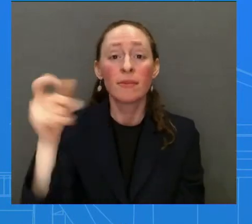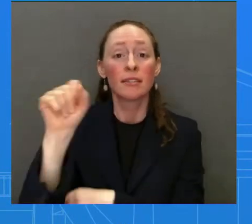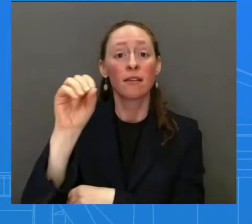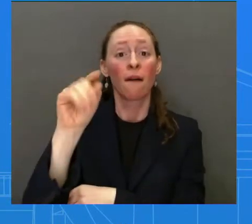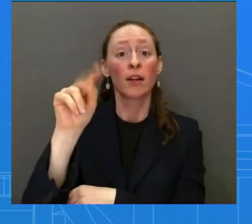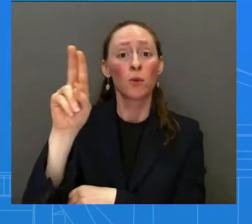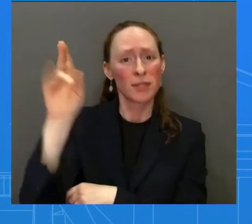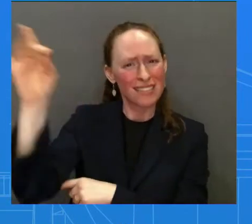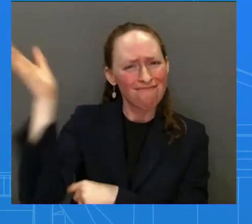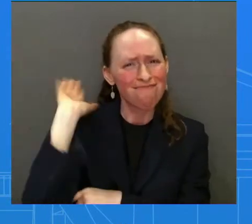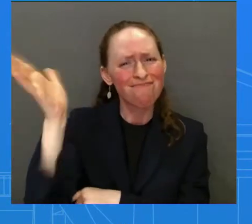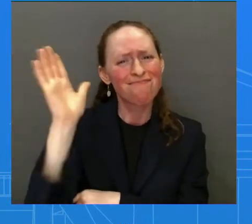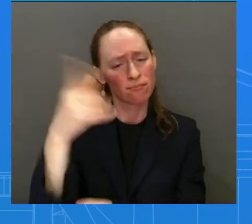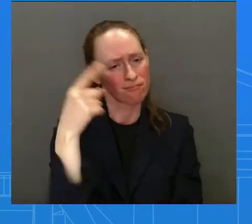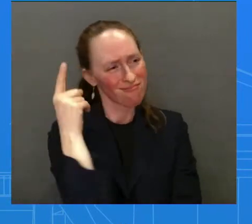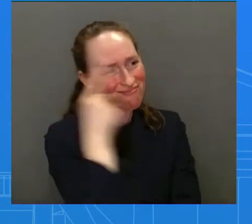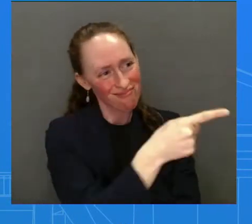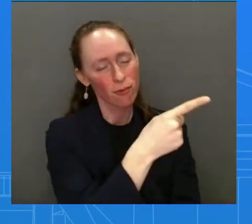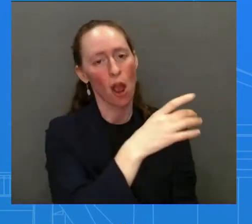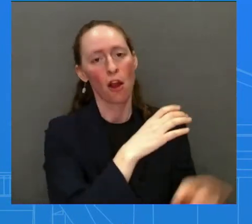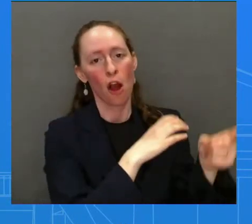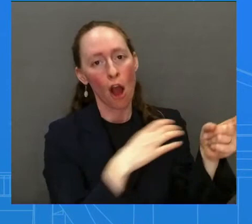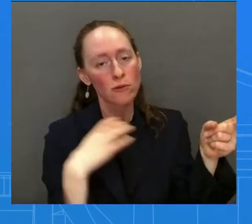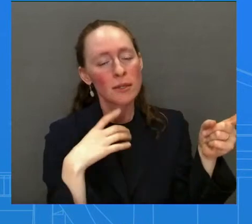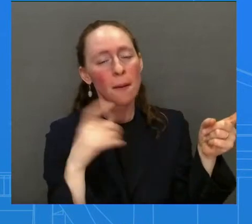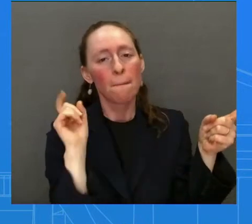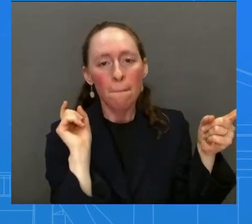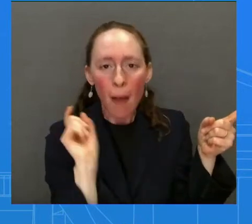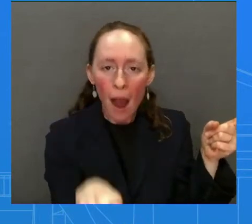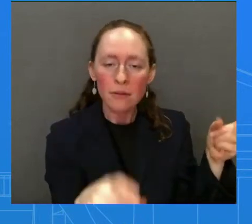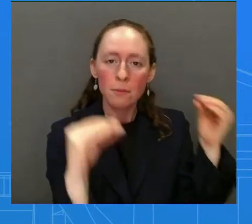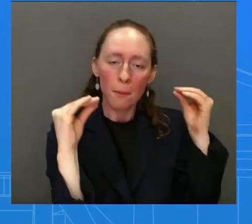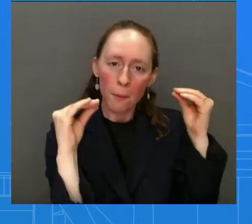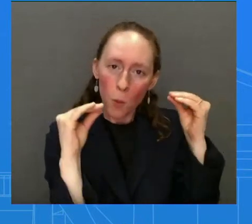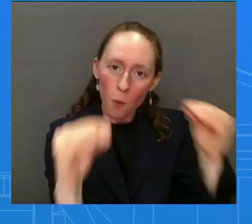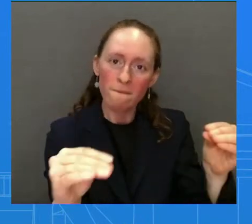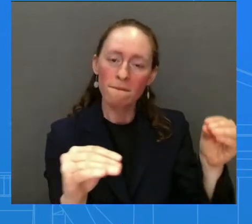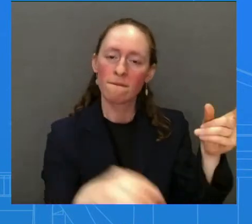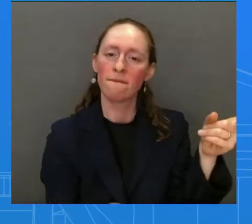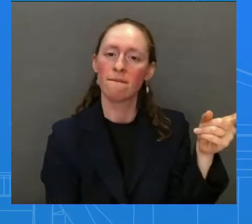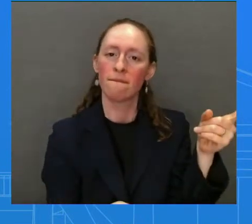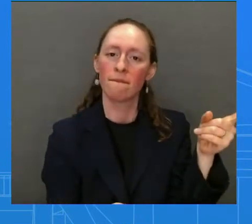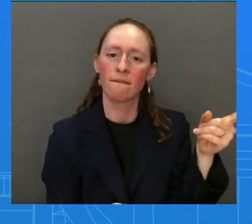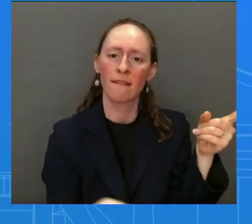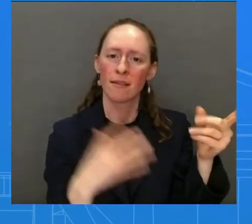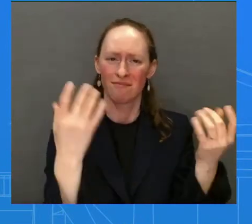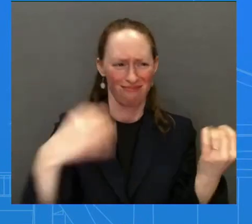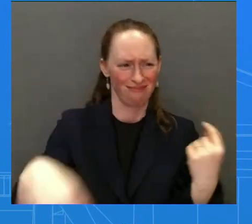tearing families apart, tearing communities apart. How many more children have --